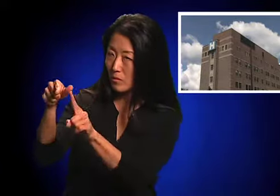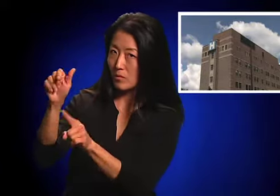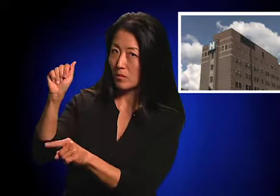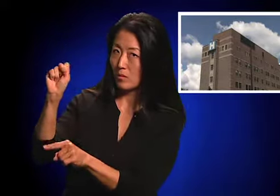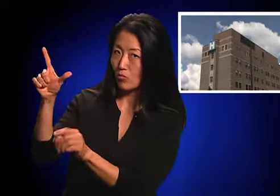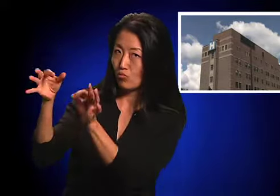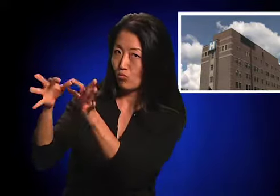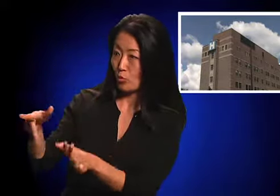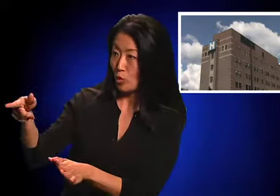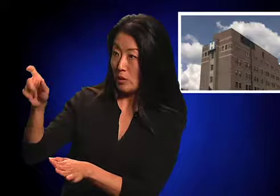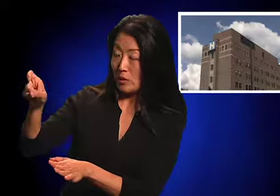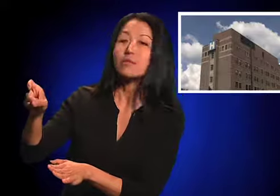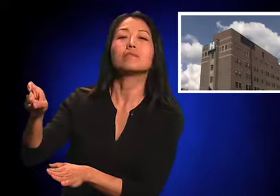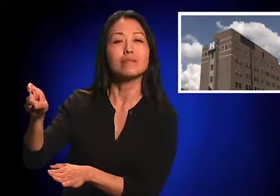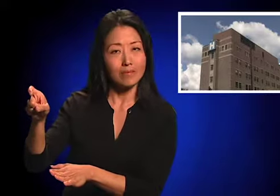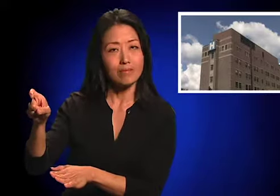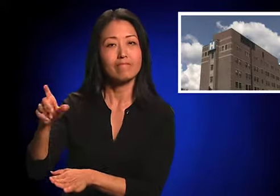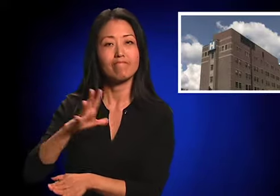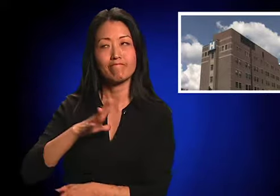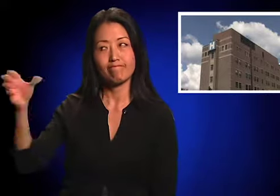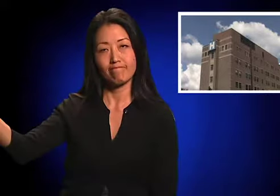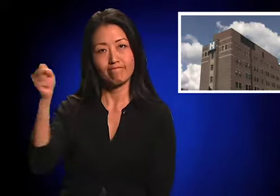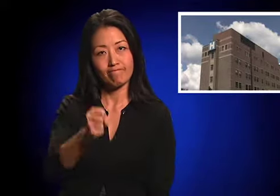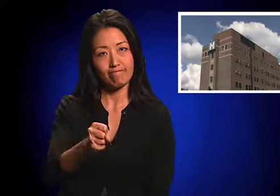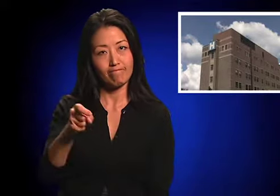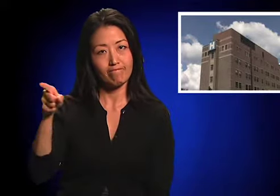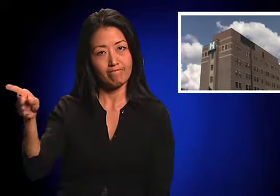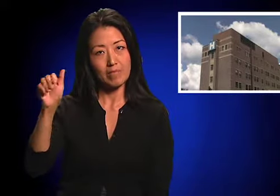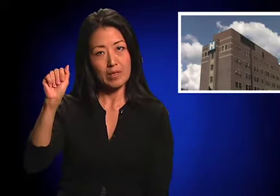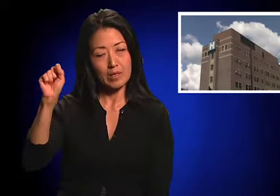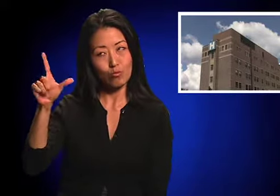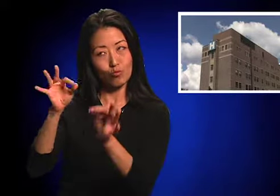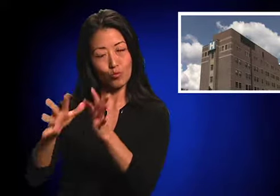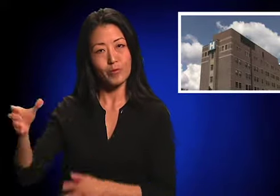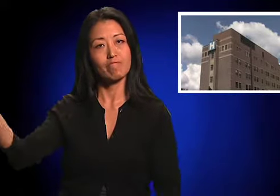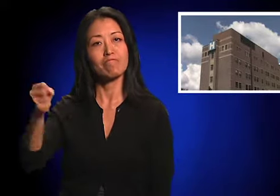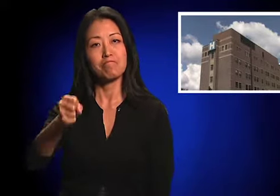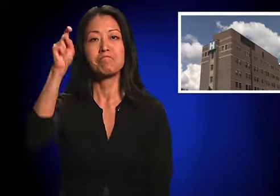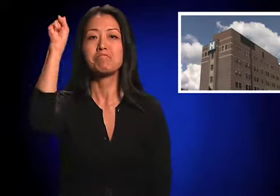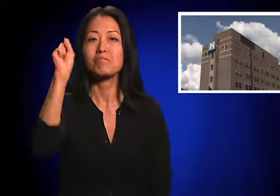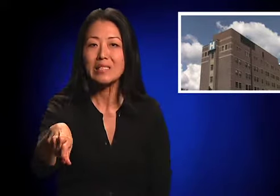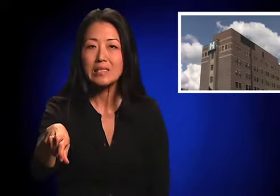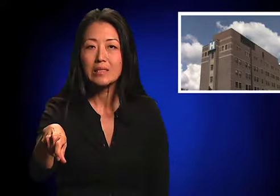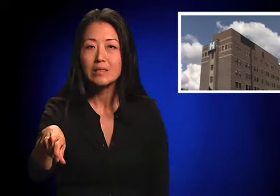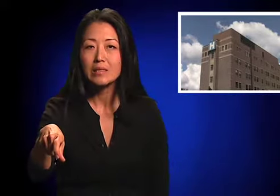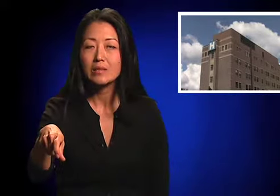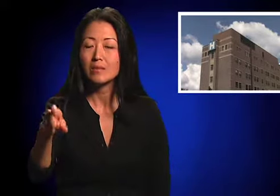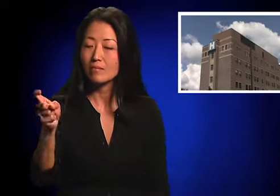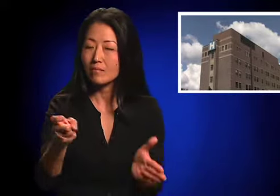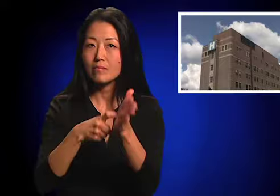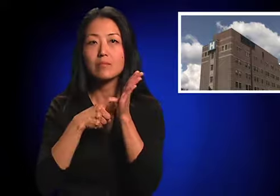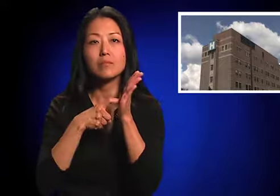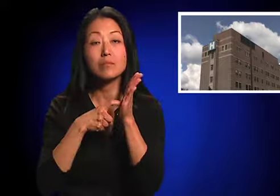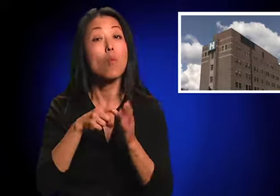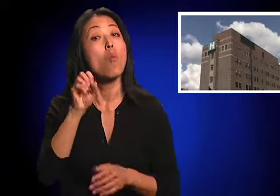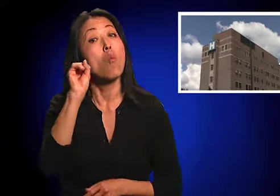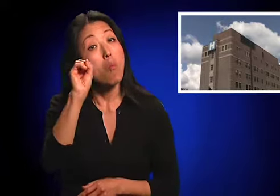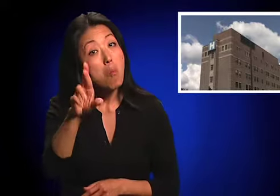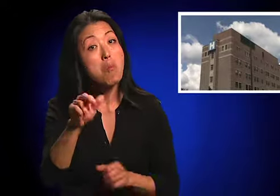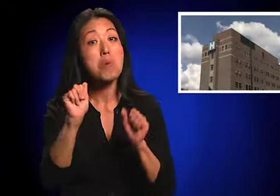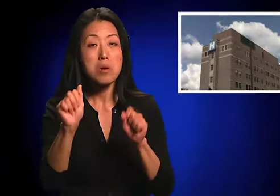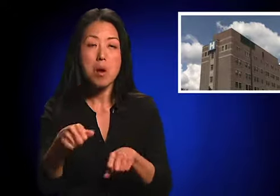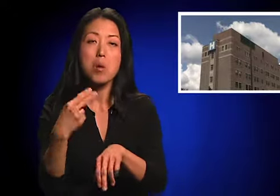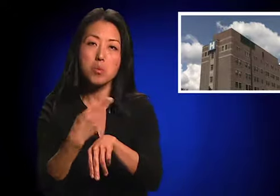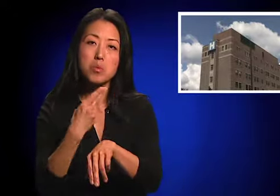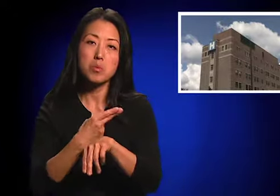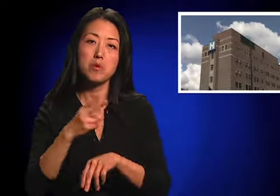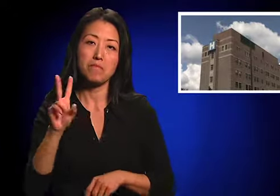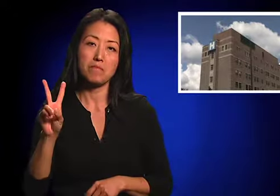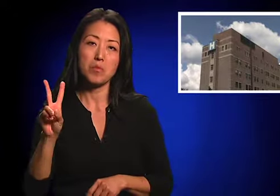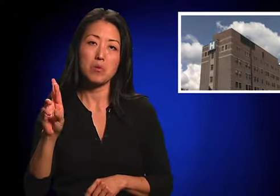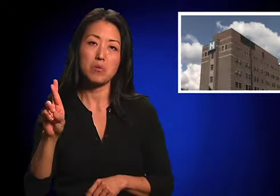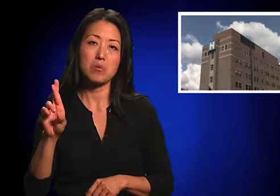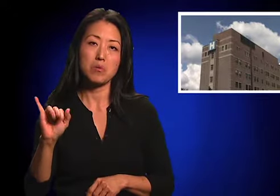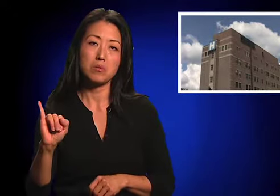then you have the right to have an ASL interpreter,